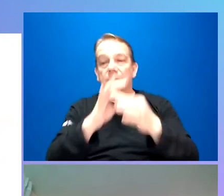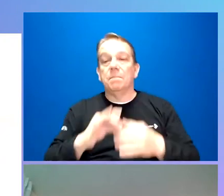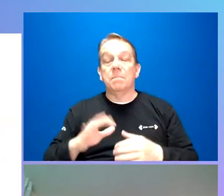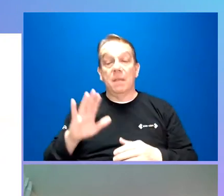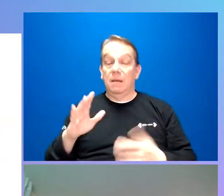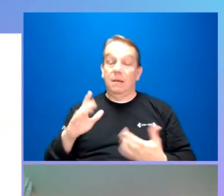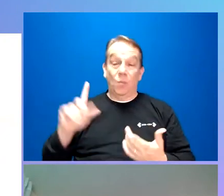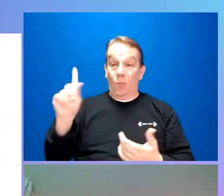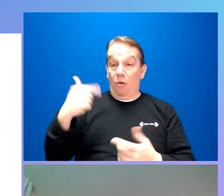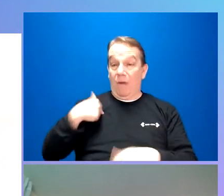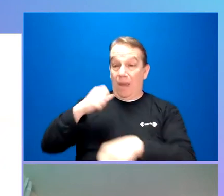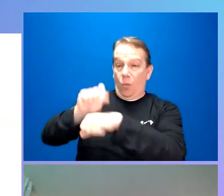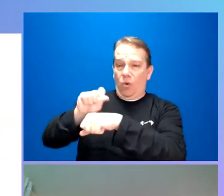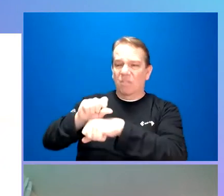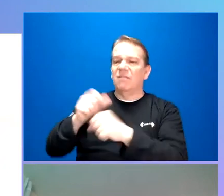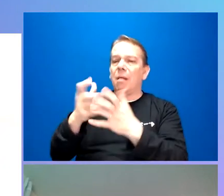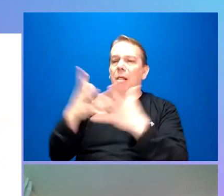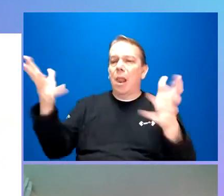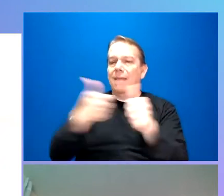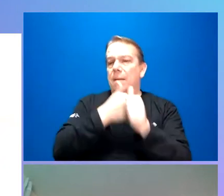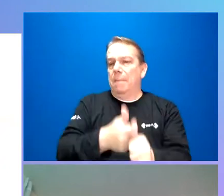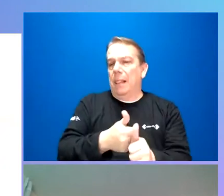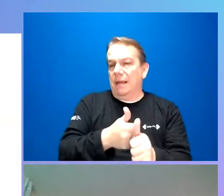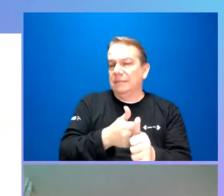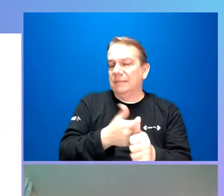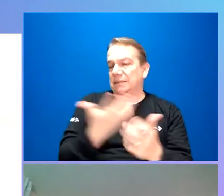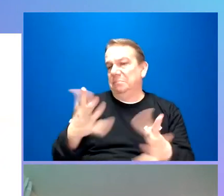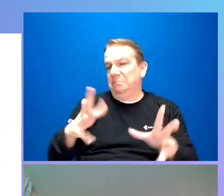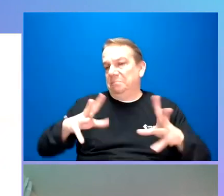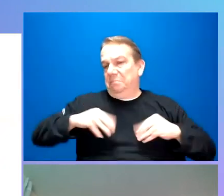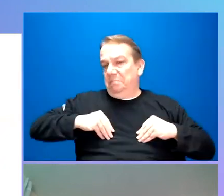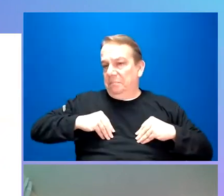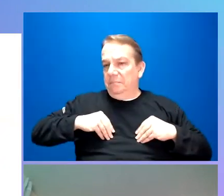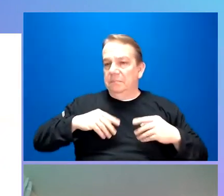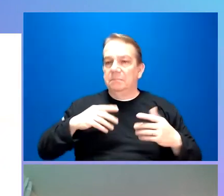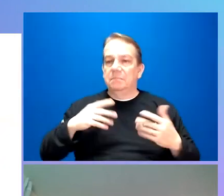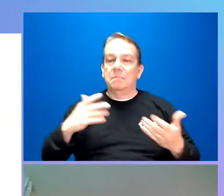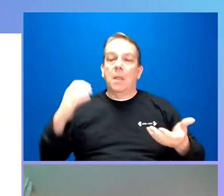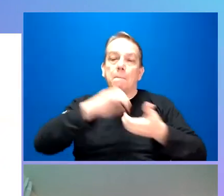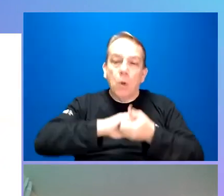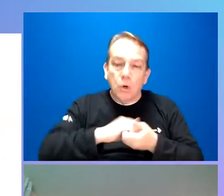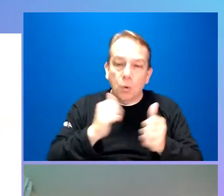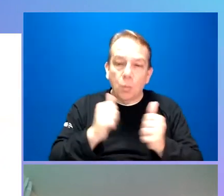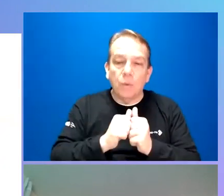lot of compliance. Um, so obviously, uh, partnering with